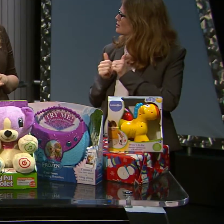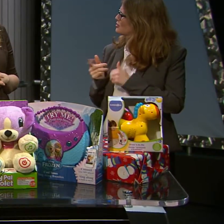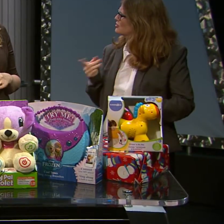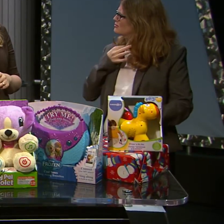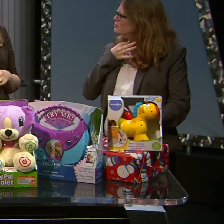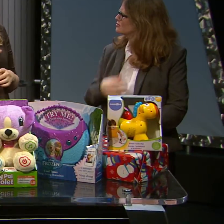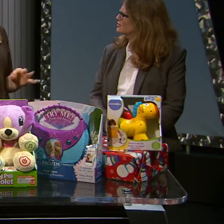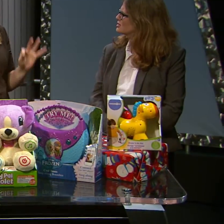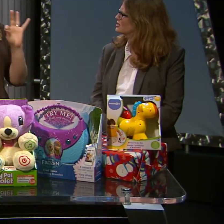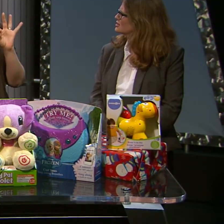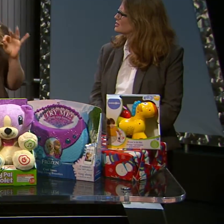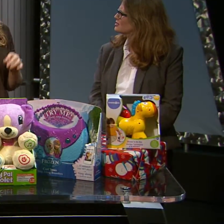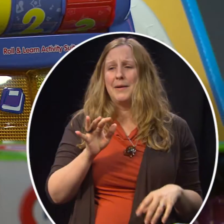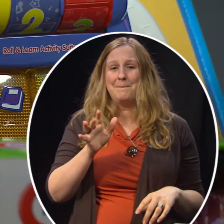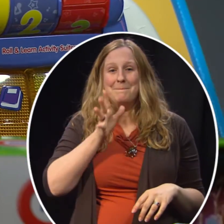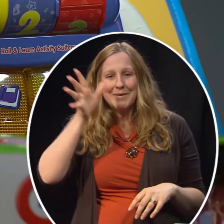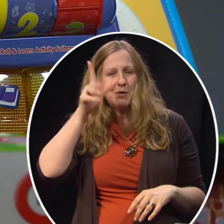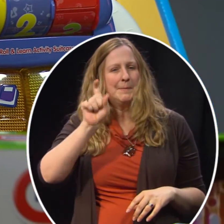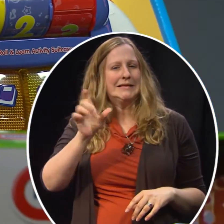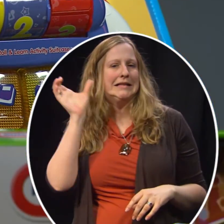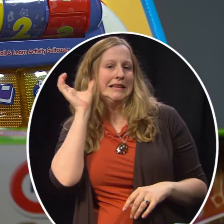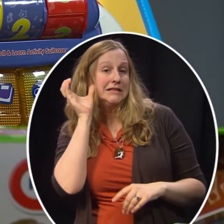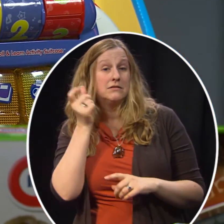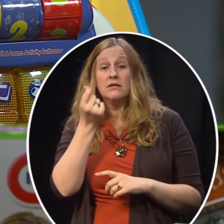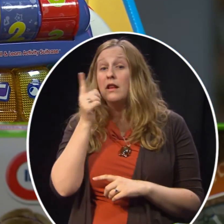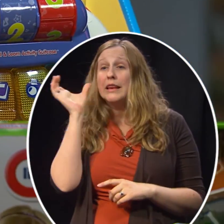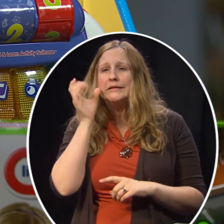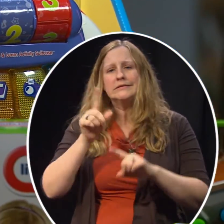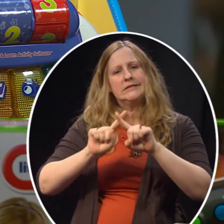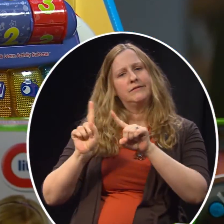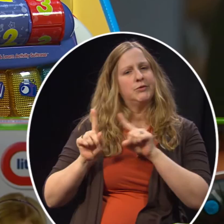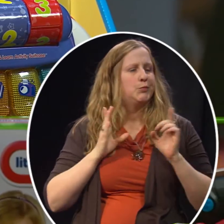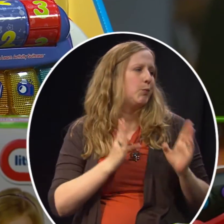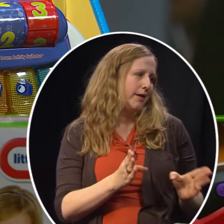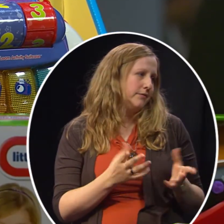Your best bet is really to just listen. You can listen in a lot of different ways though.